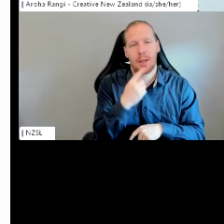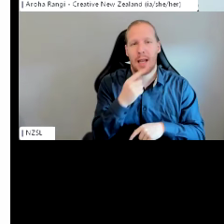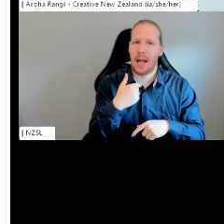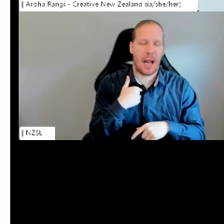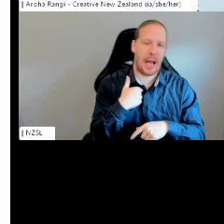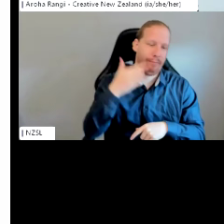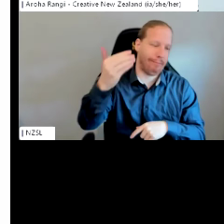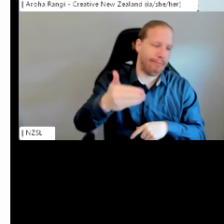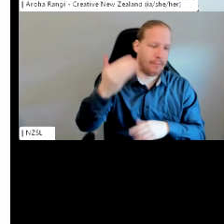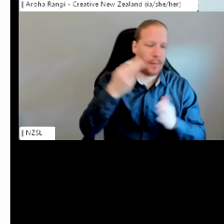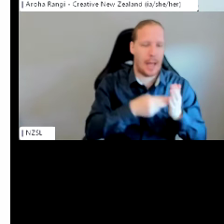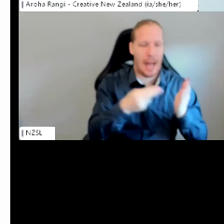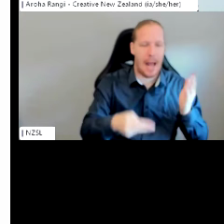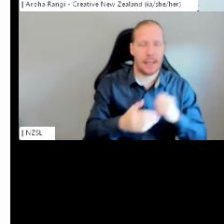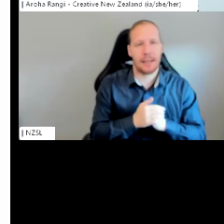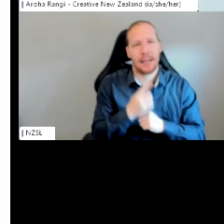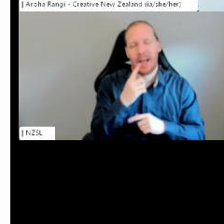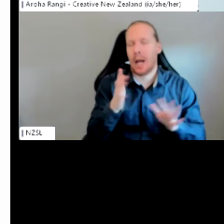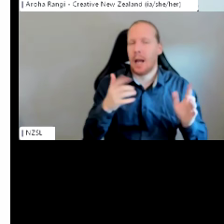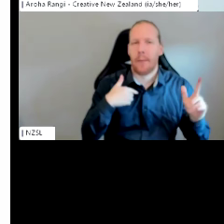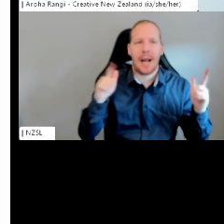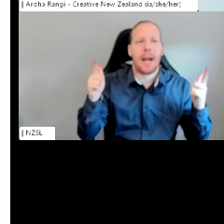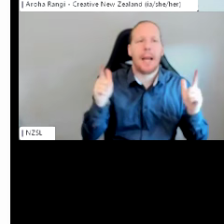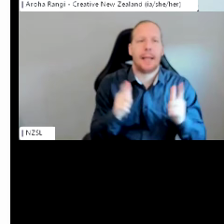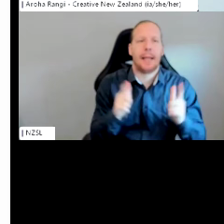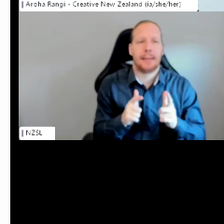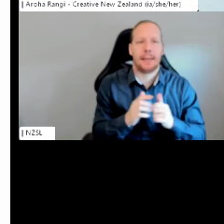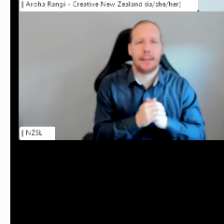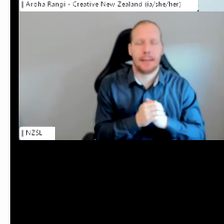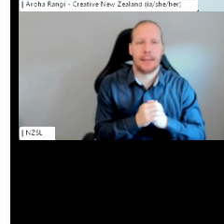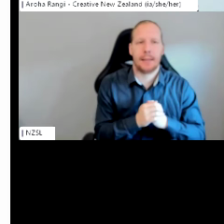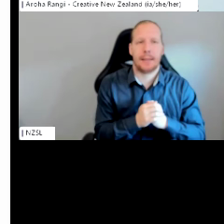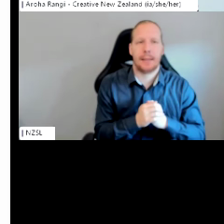fewer things. So they're going if they are going to fewer things, they're going to be choosing them